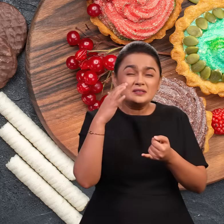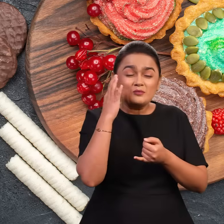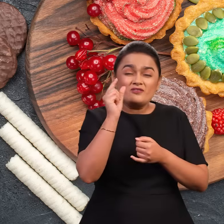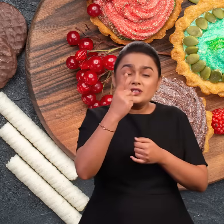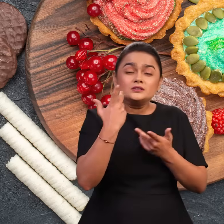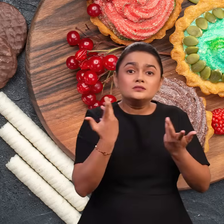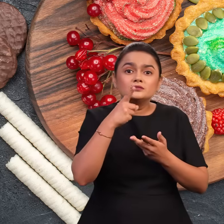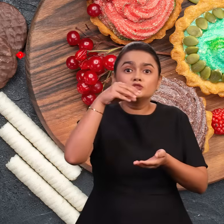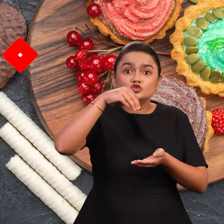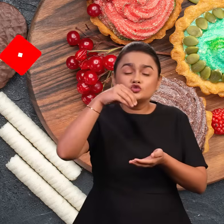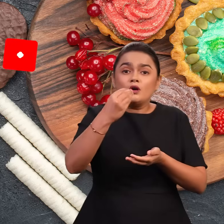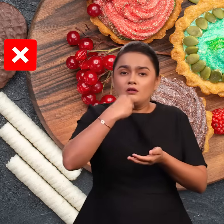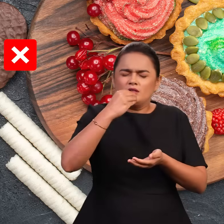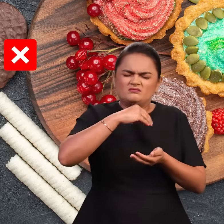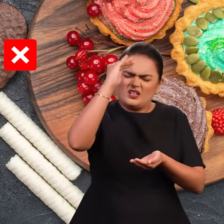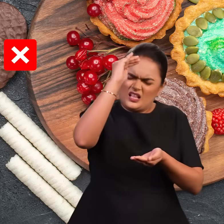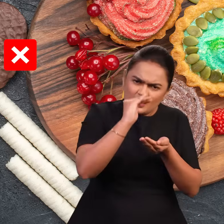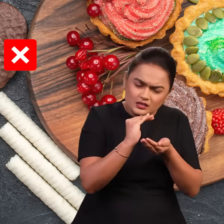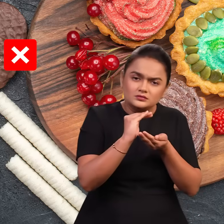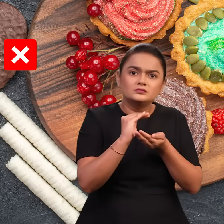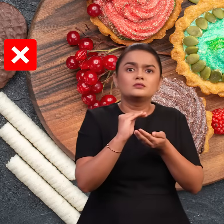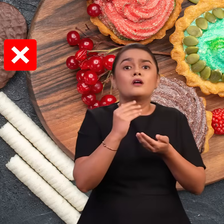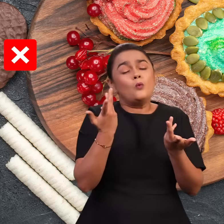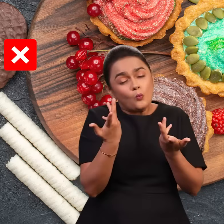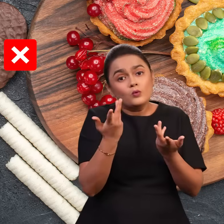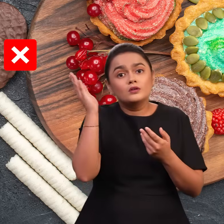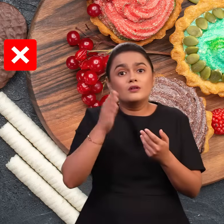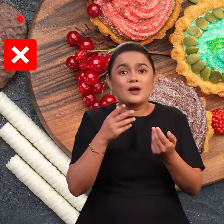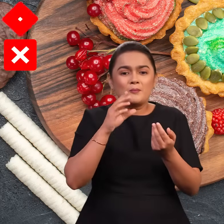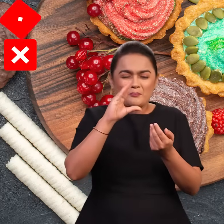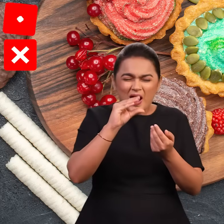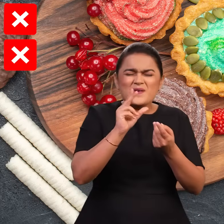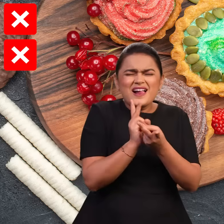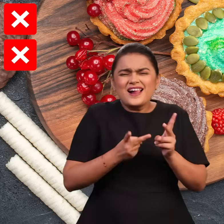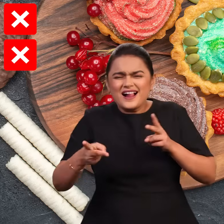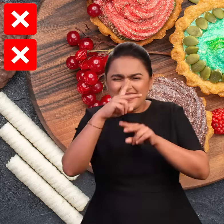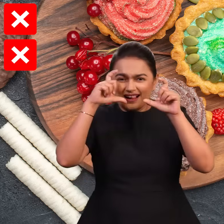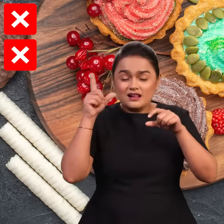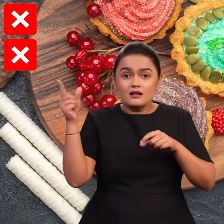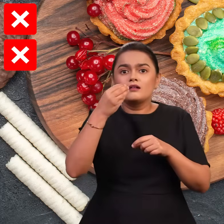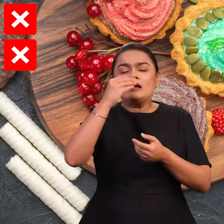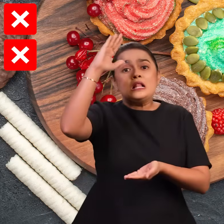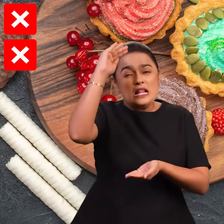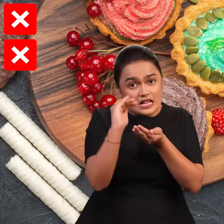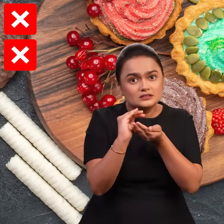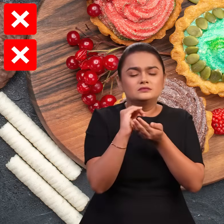is that you need to reduce sugar intake or slash carbohydrate intake in your diet.